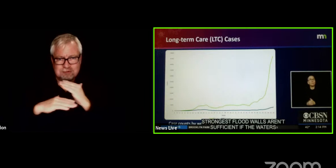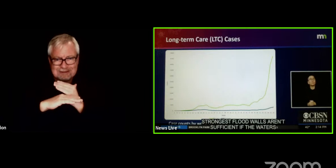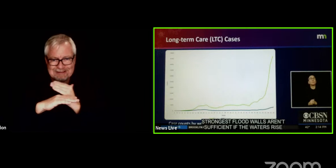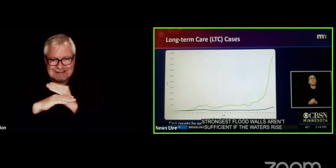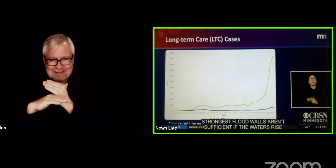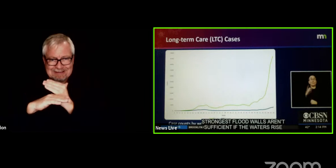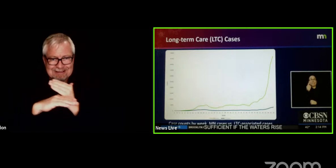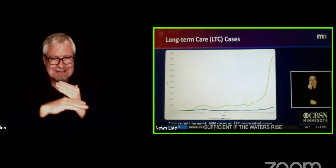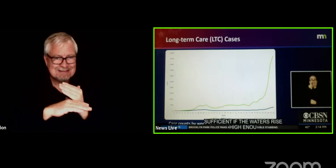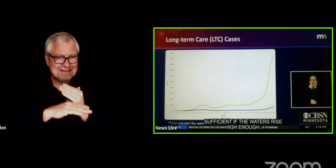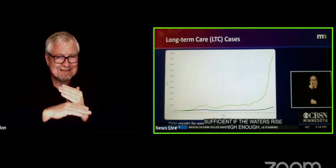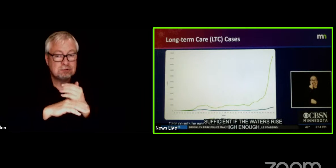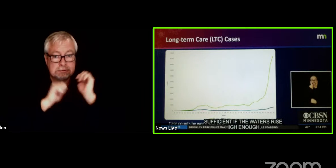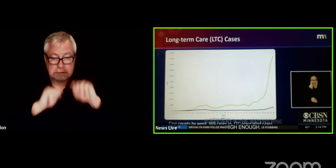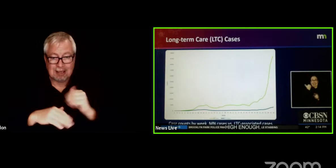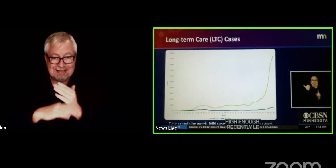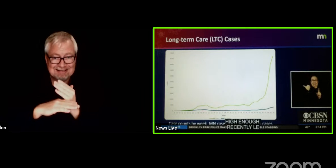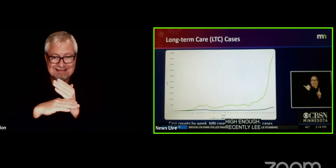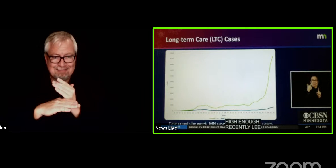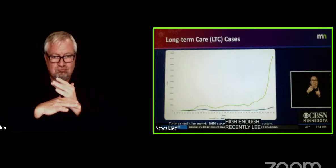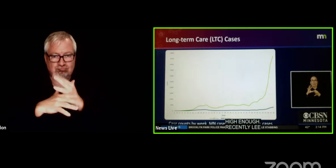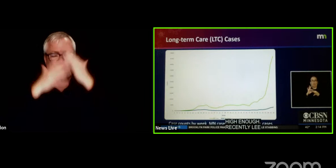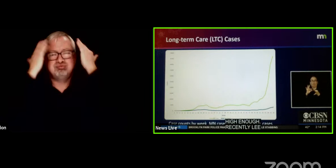DRAMATIC INCREASE IN COMMUNITY TRANSITION AND WHAT THAT MIGHT